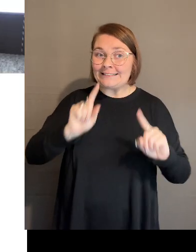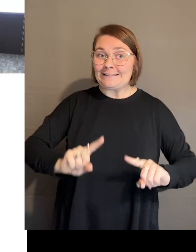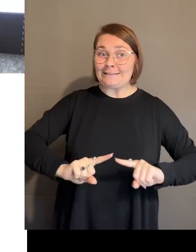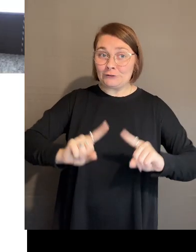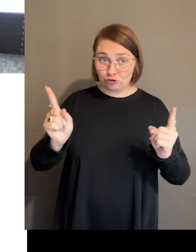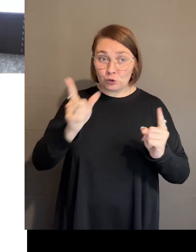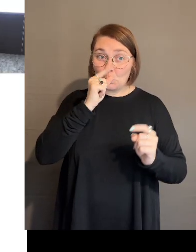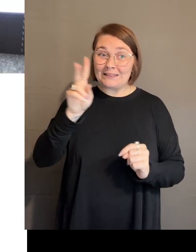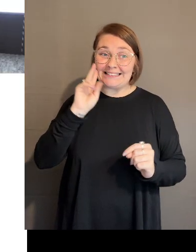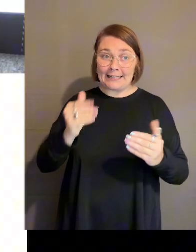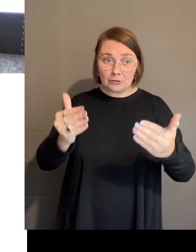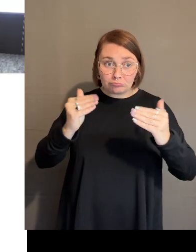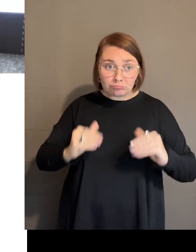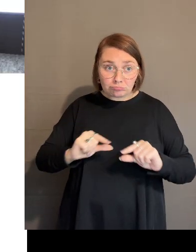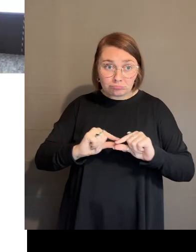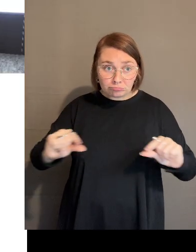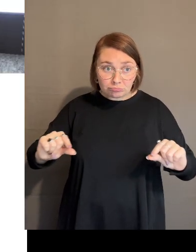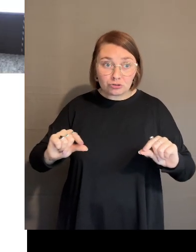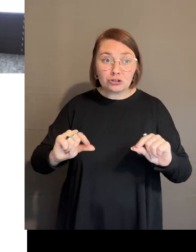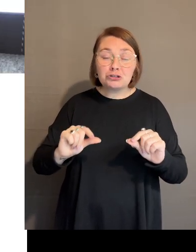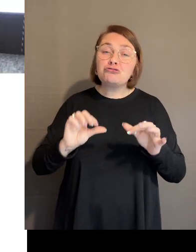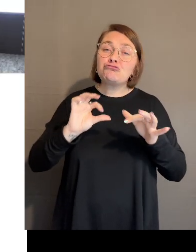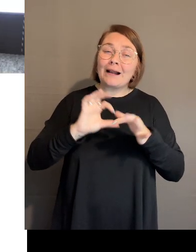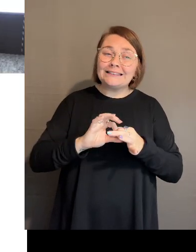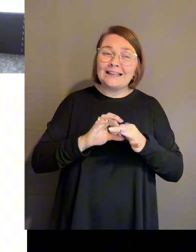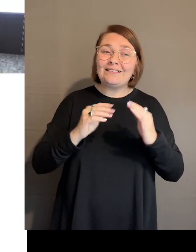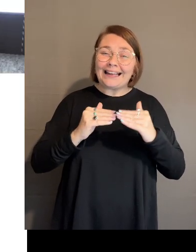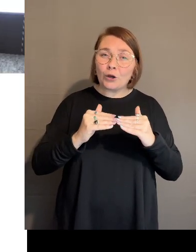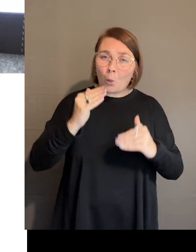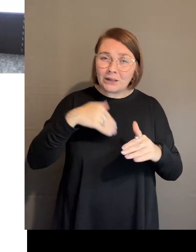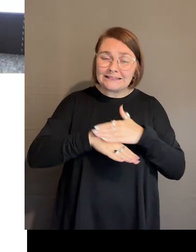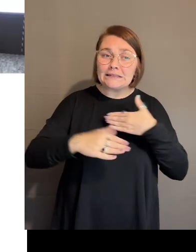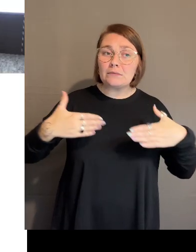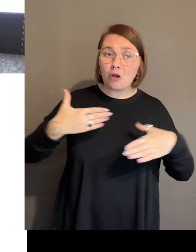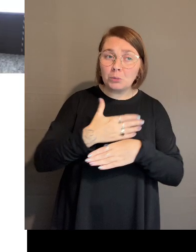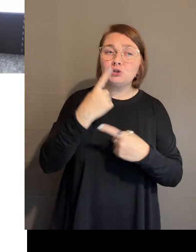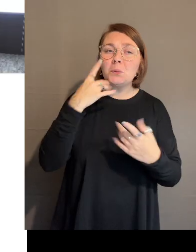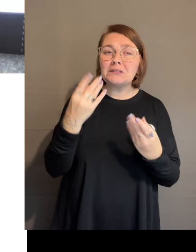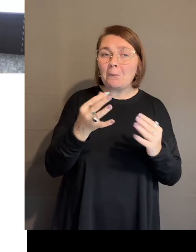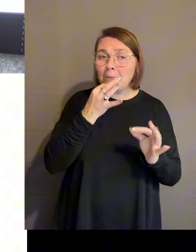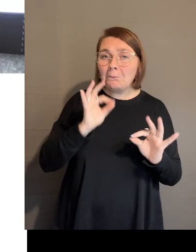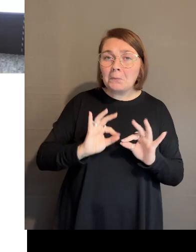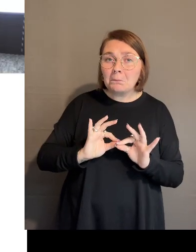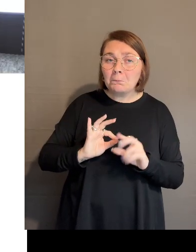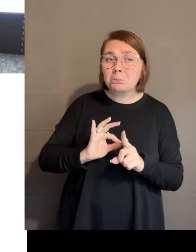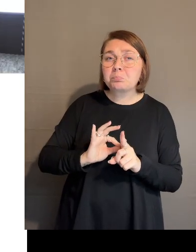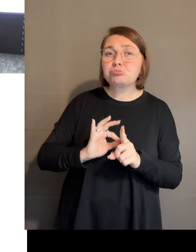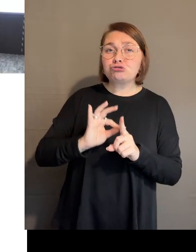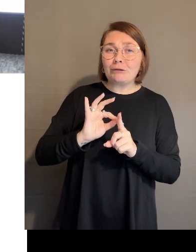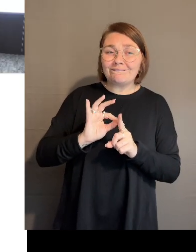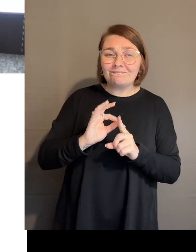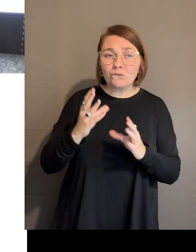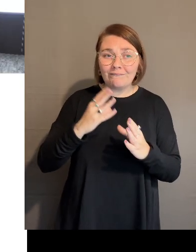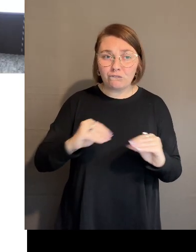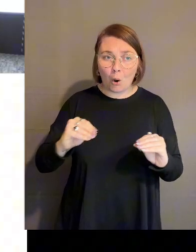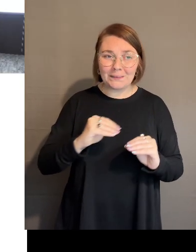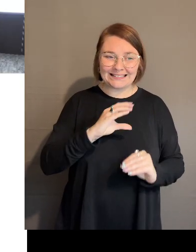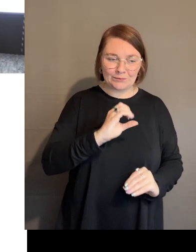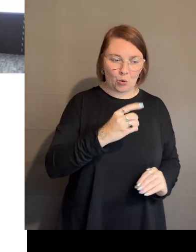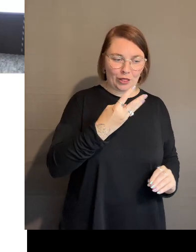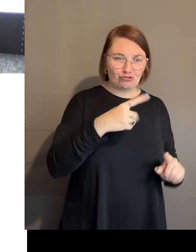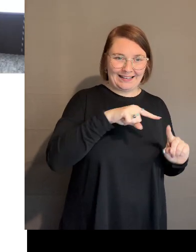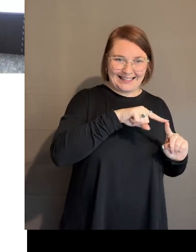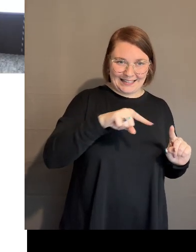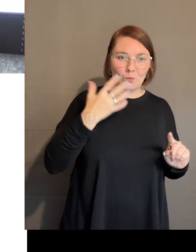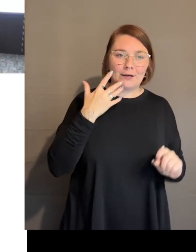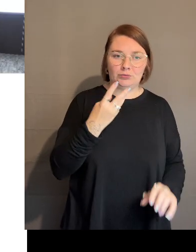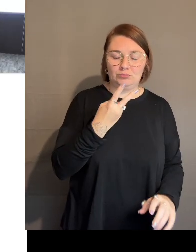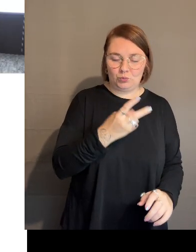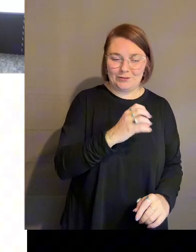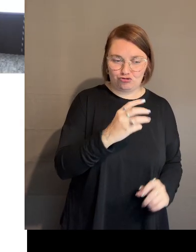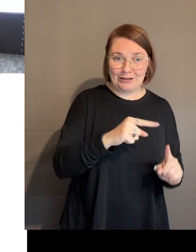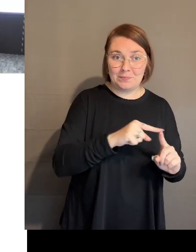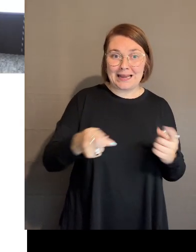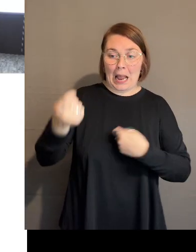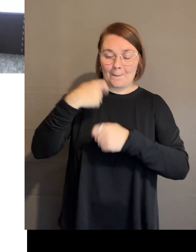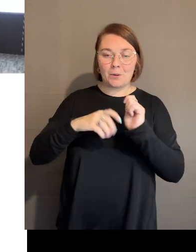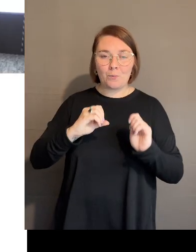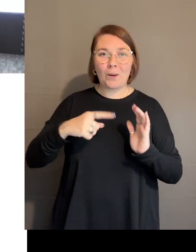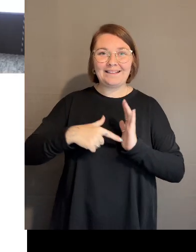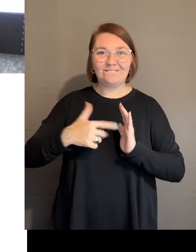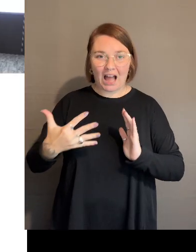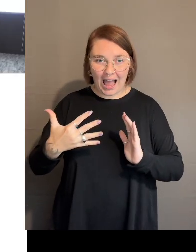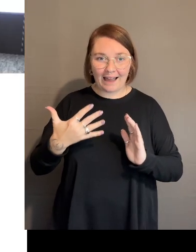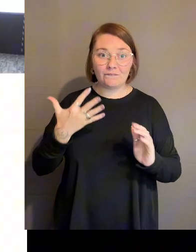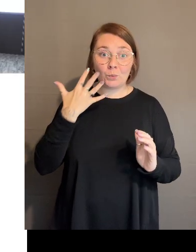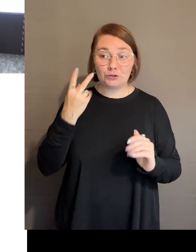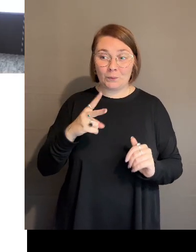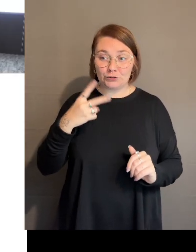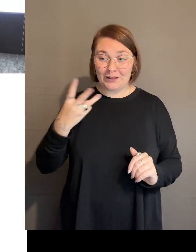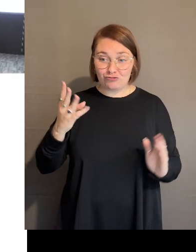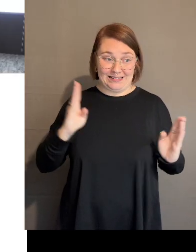where relative inequalities in employment, showed some improvement from 0.3 in 2003 to 0.5 in 2023. However.